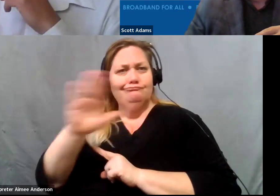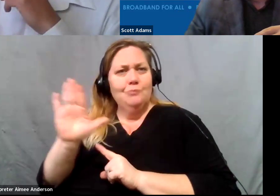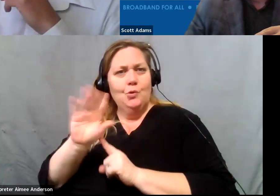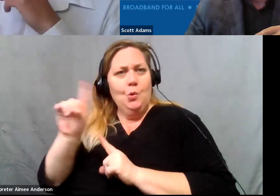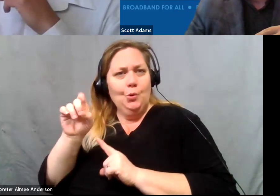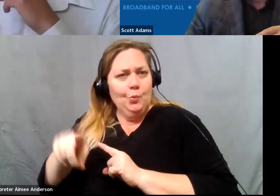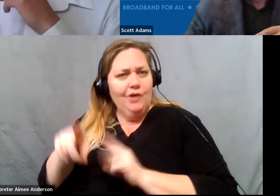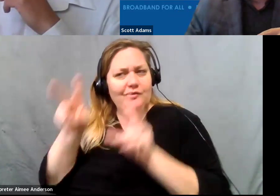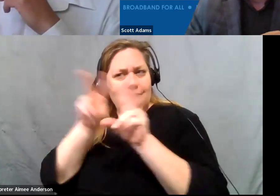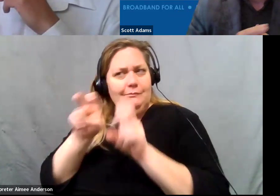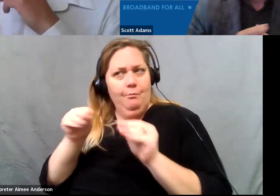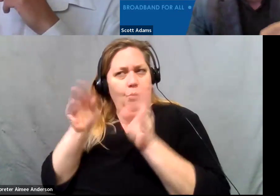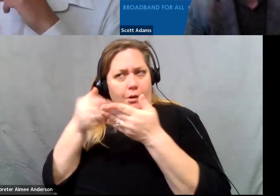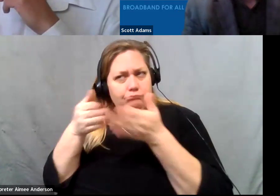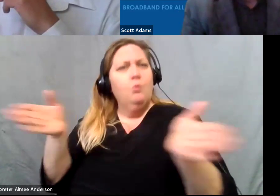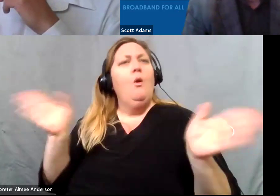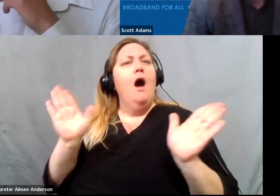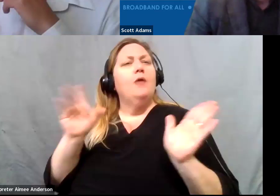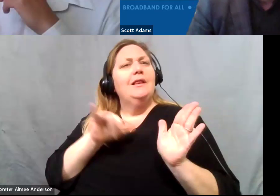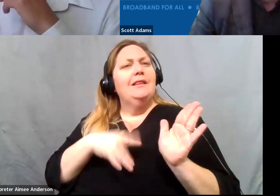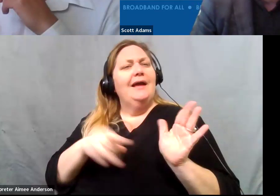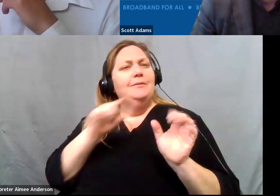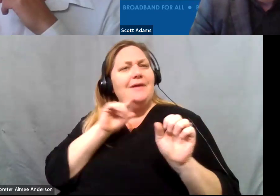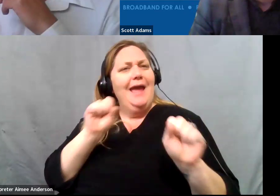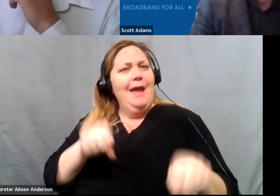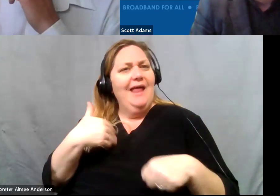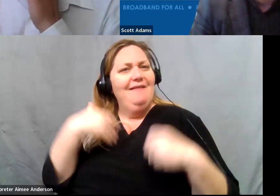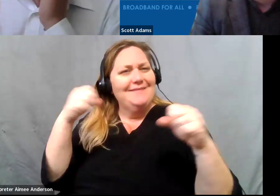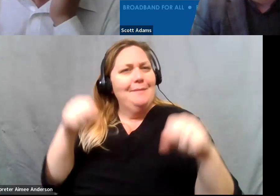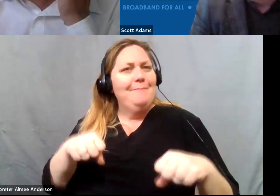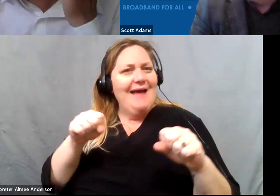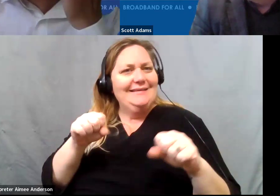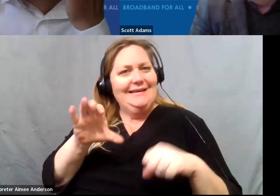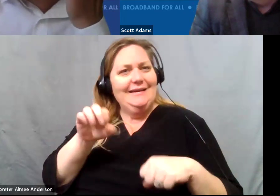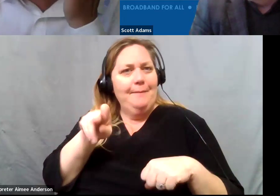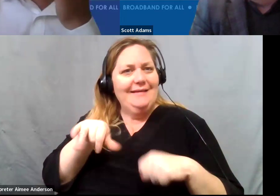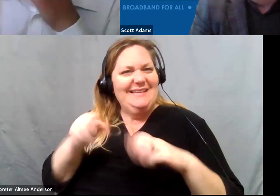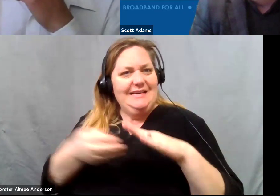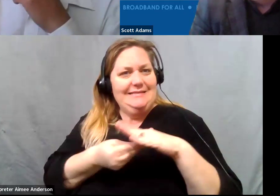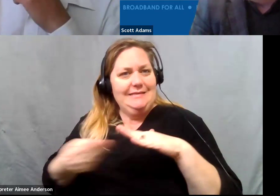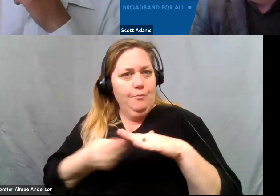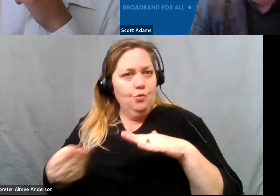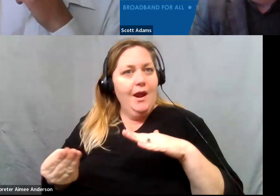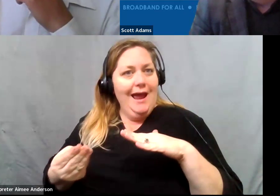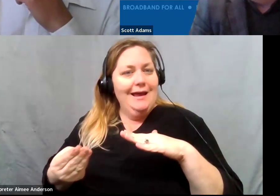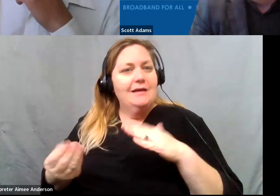I think more broadly, we'd like to be able to have the capacity subgrant support, you know,